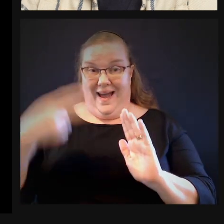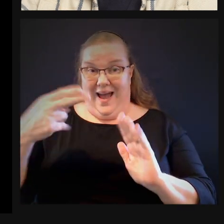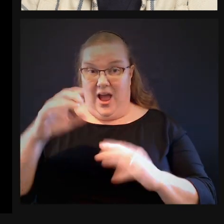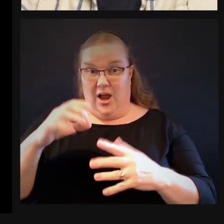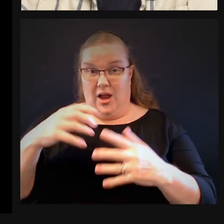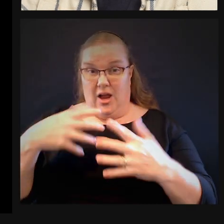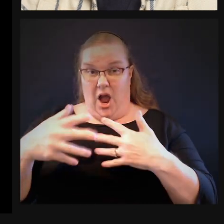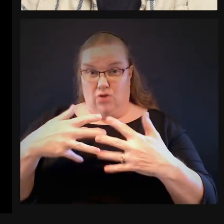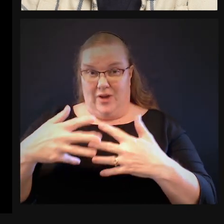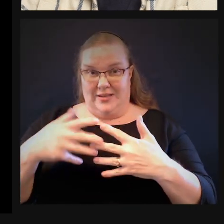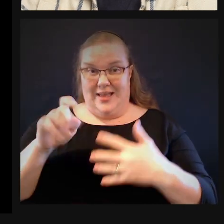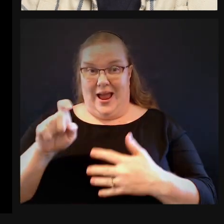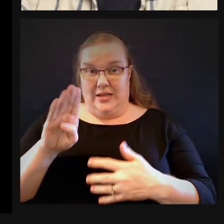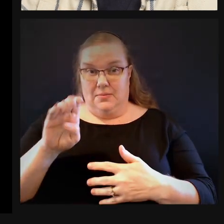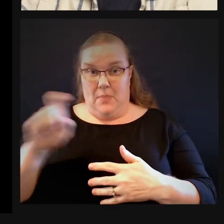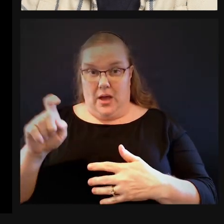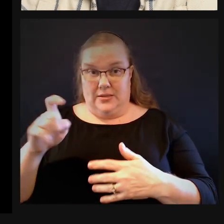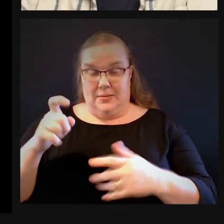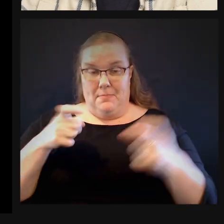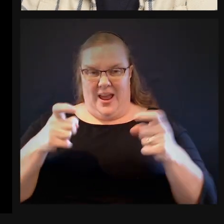Xbox Manager will need to be restarted.